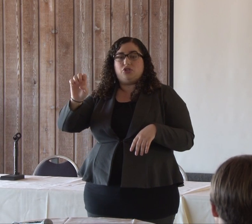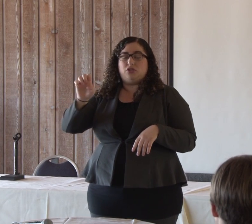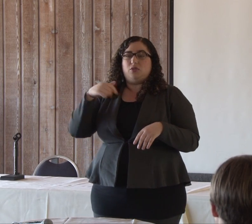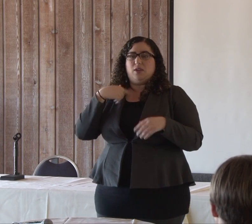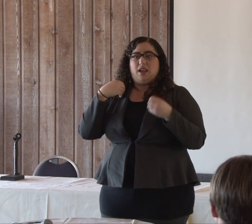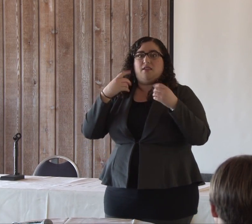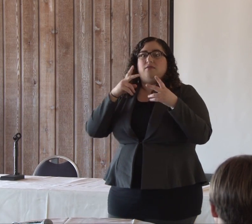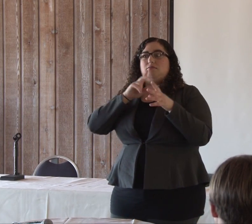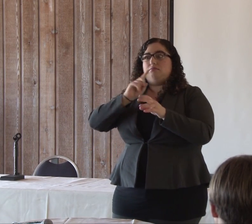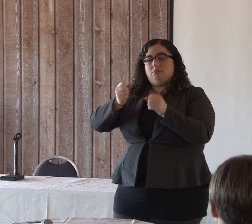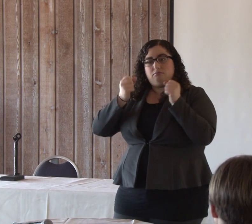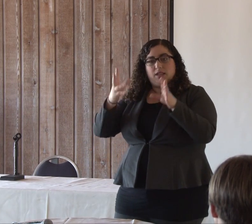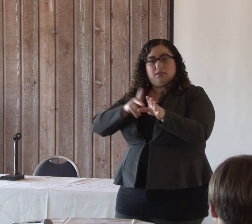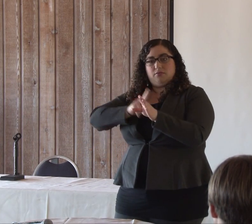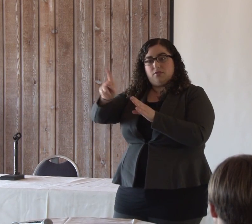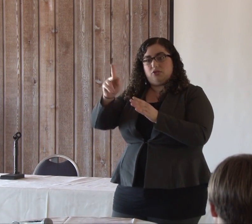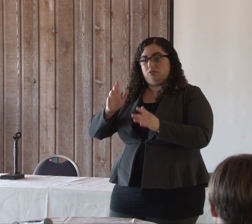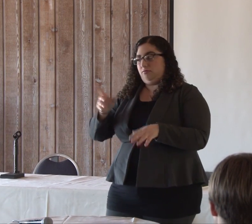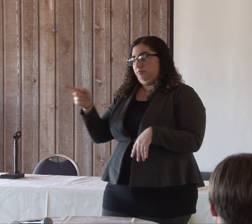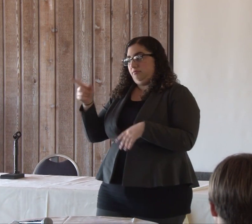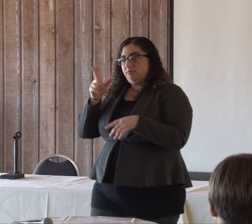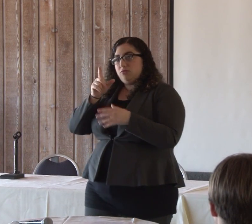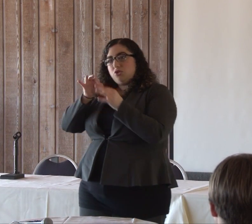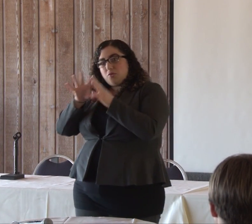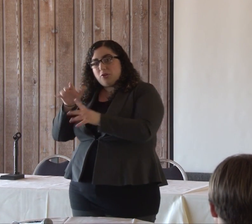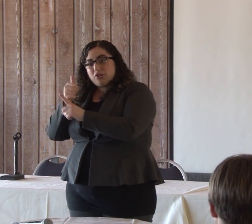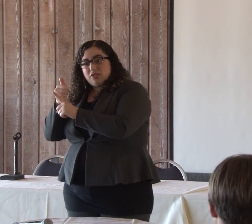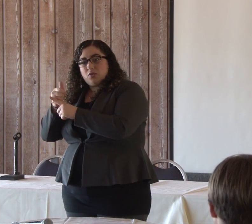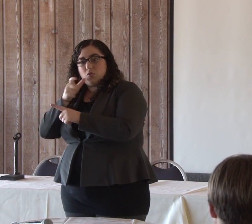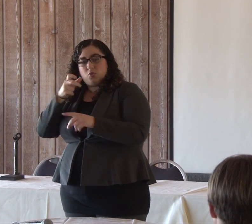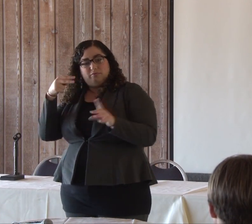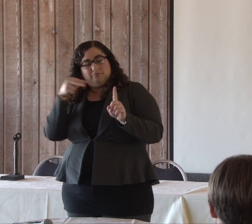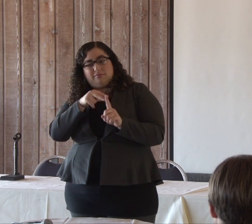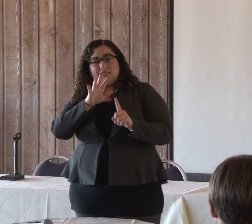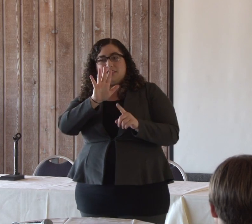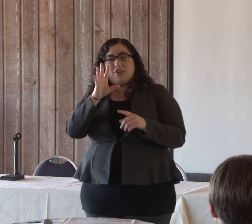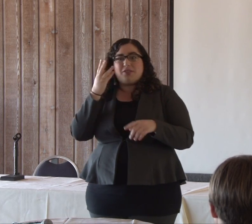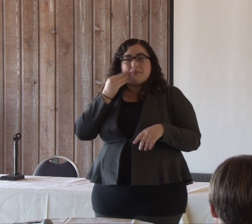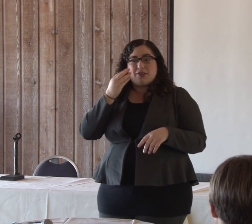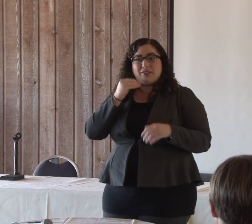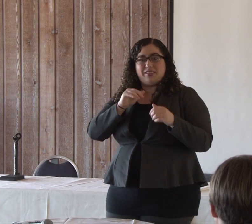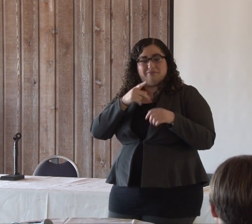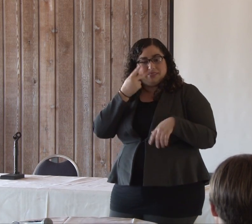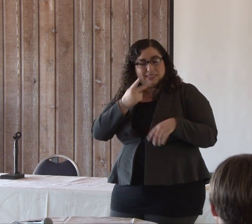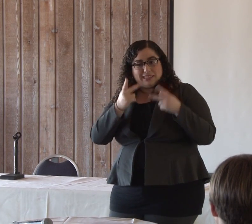child. Also street leverage. Has a variety of professionals there